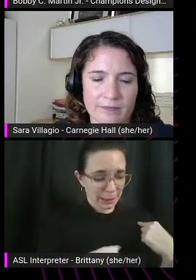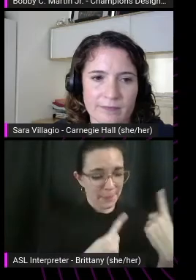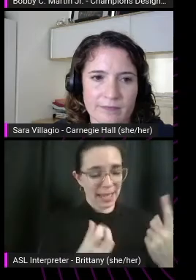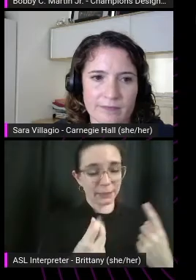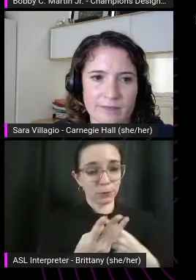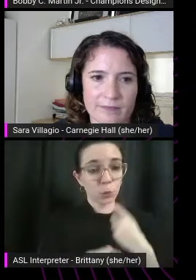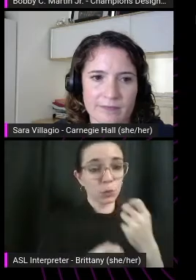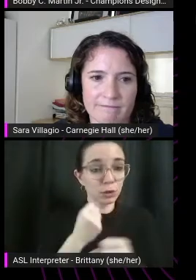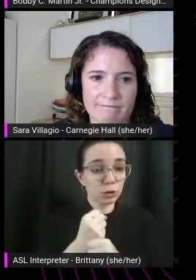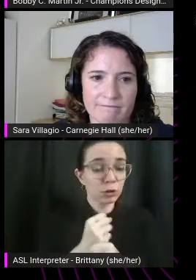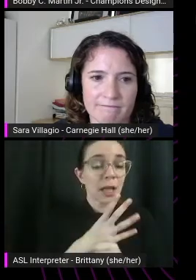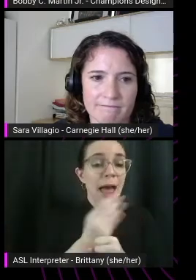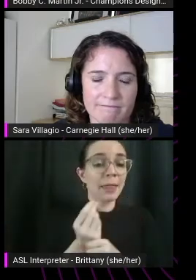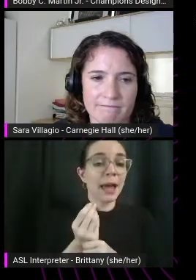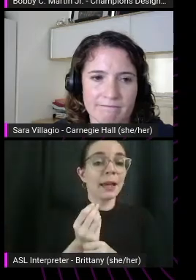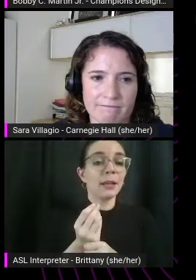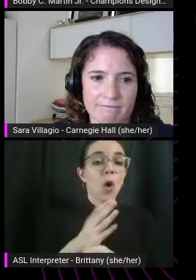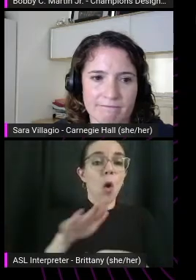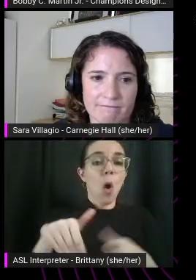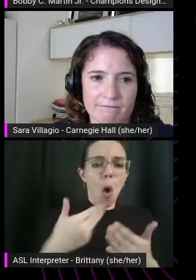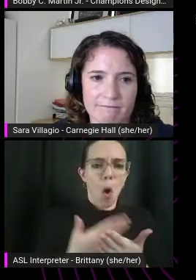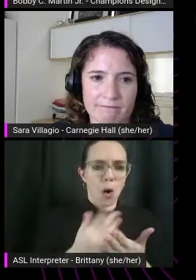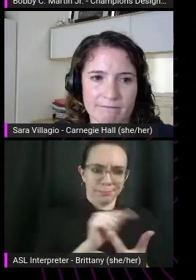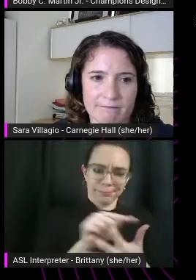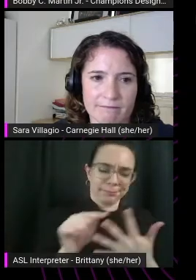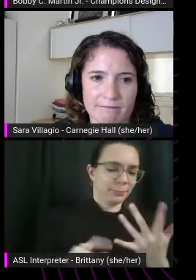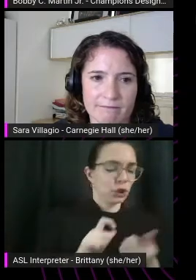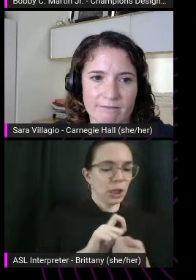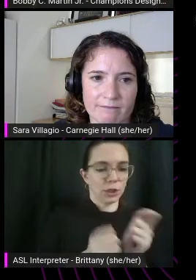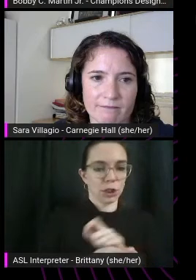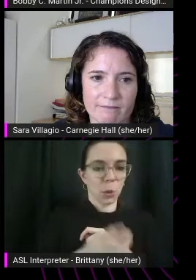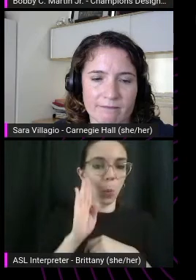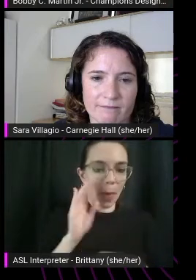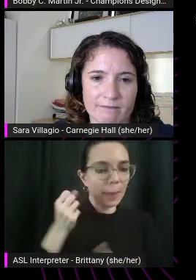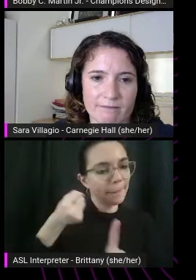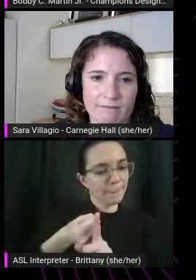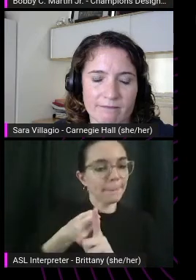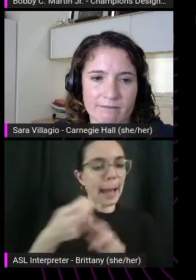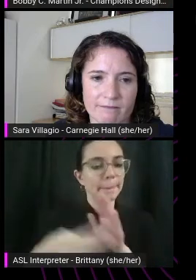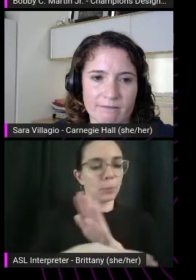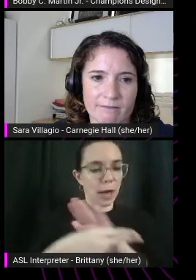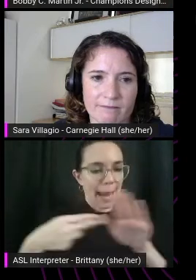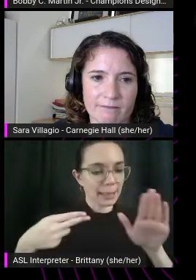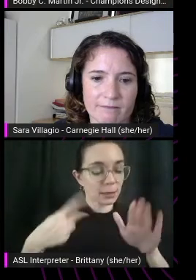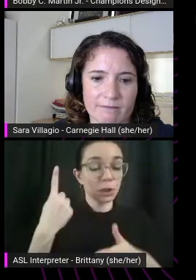and all of these, obviously, will affect brands. And so what can brands do about it?